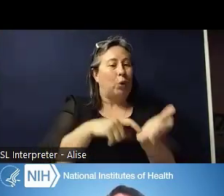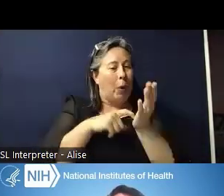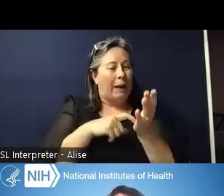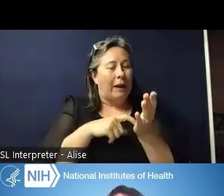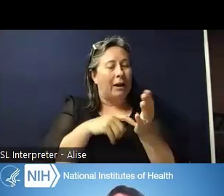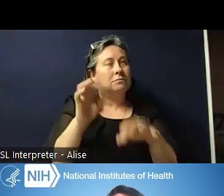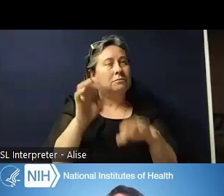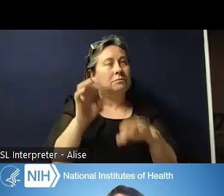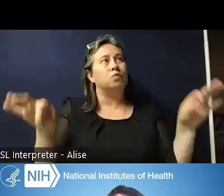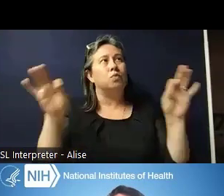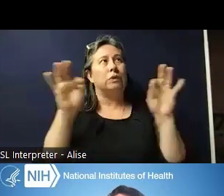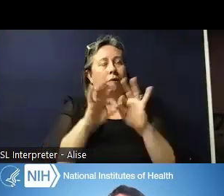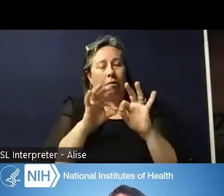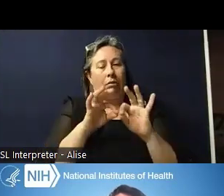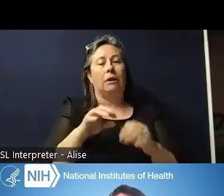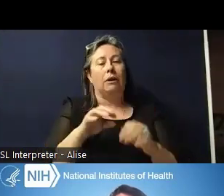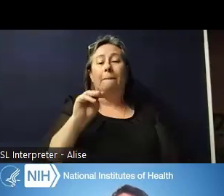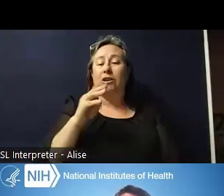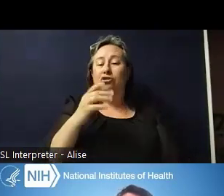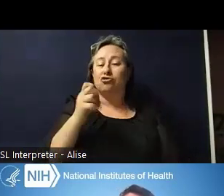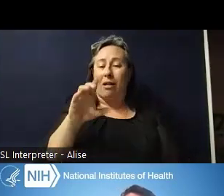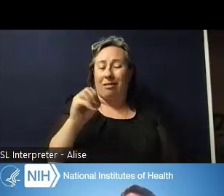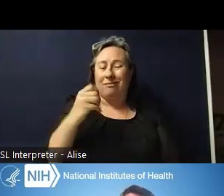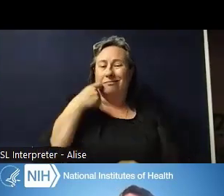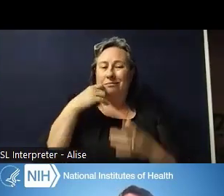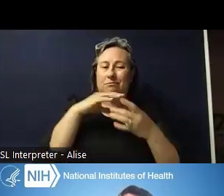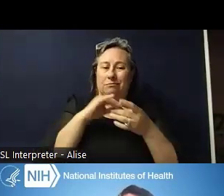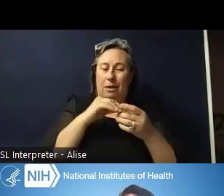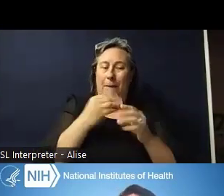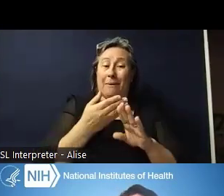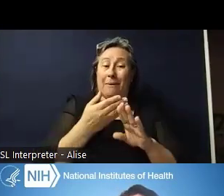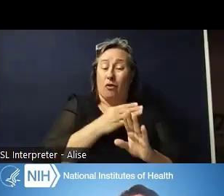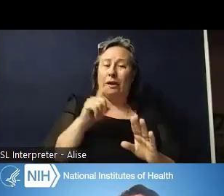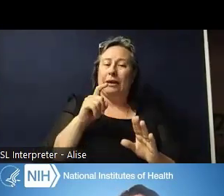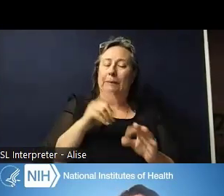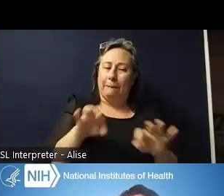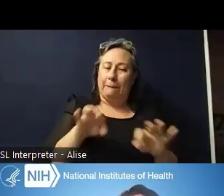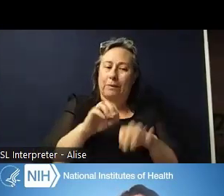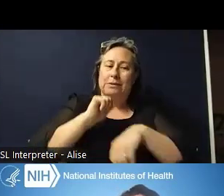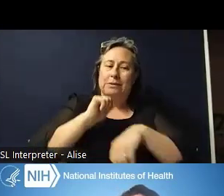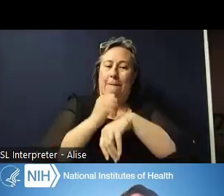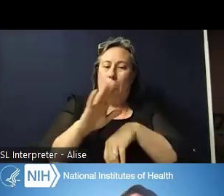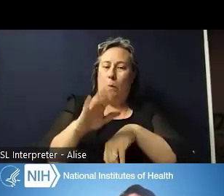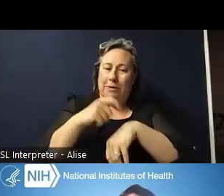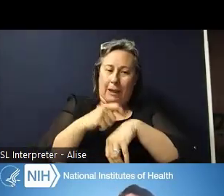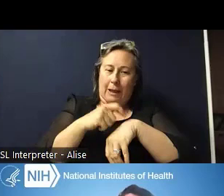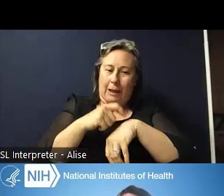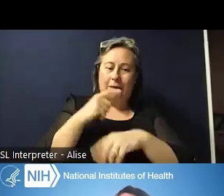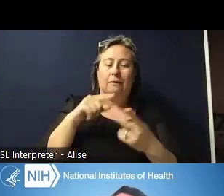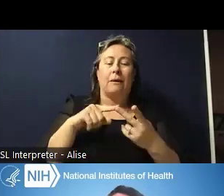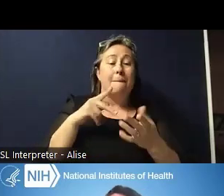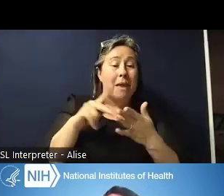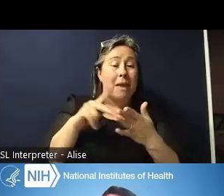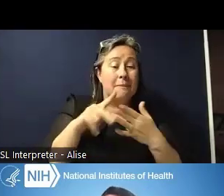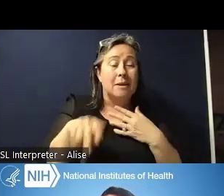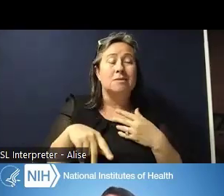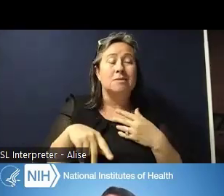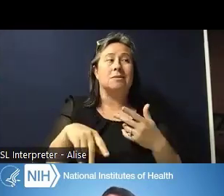so as Michelle was talking about before, you want to set up the timing for all of your invoices and payments because that's really important